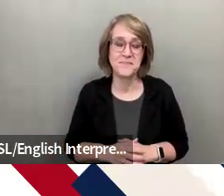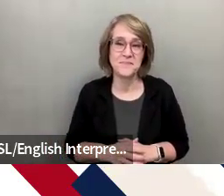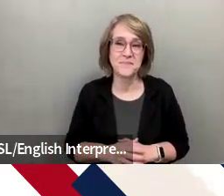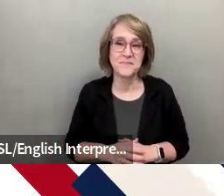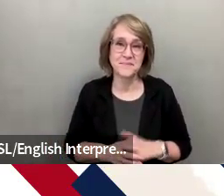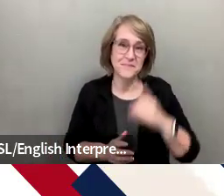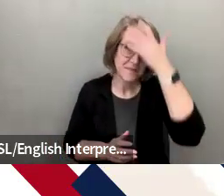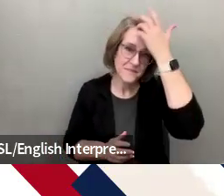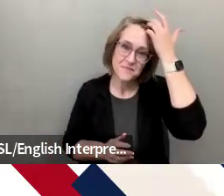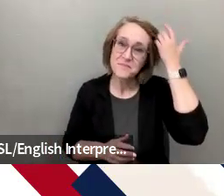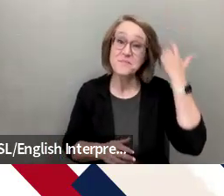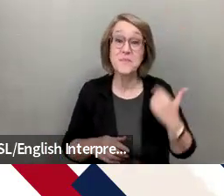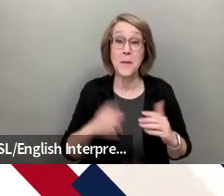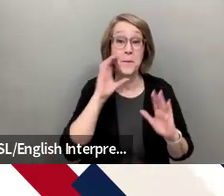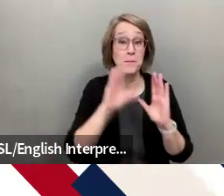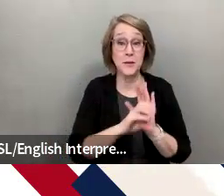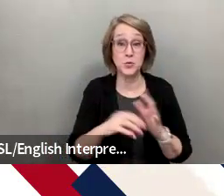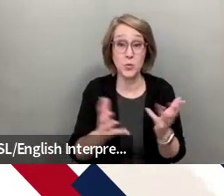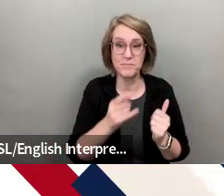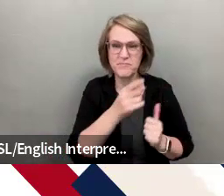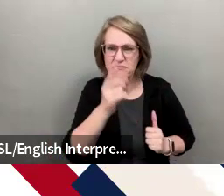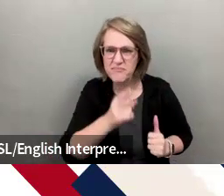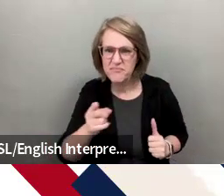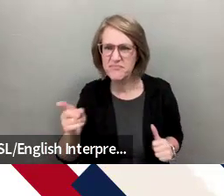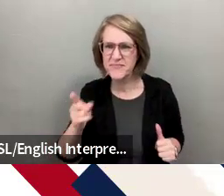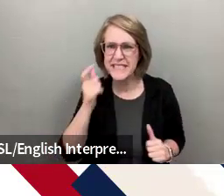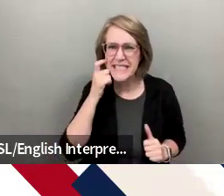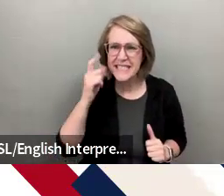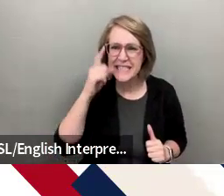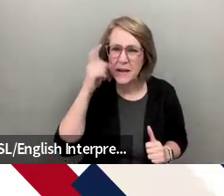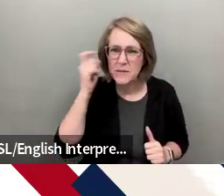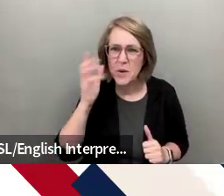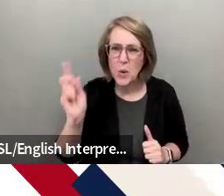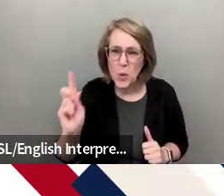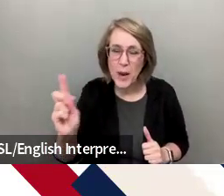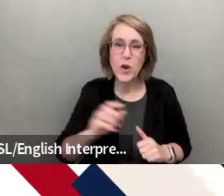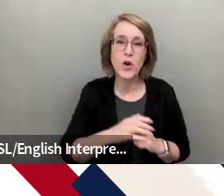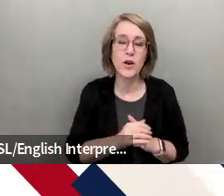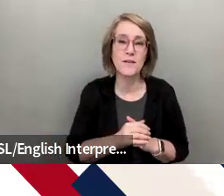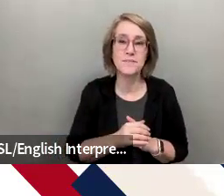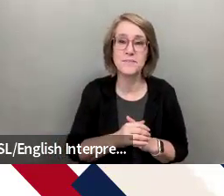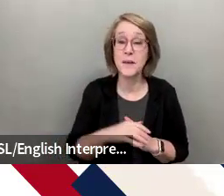ARE JUST SOME EXAMPLES OVER THE SUMMER. SO WE HAVE THE HERITAGE CENTER IN MARICOPA.